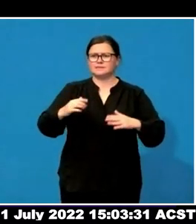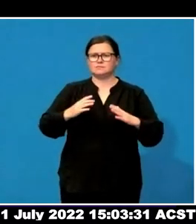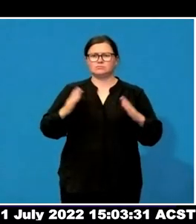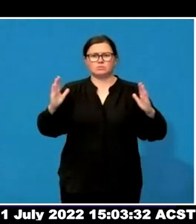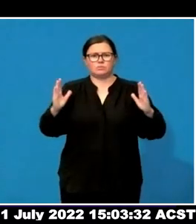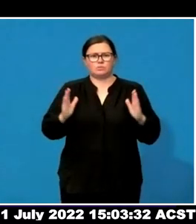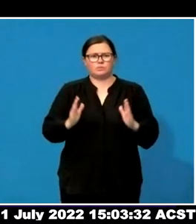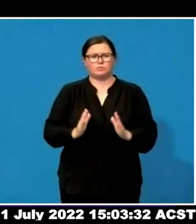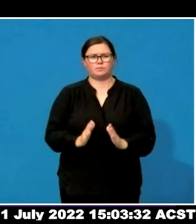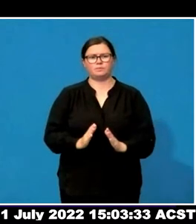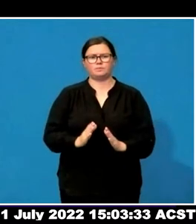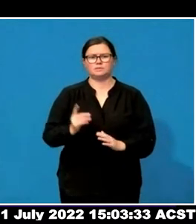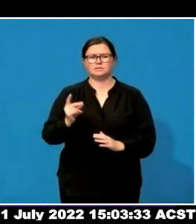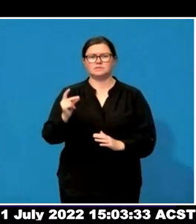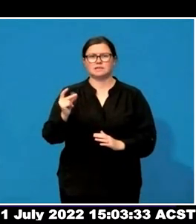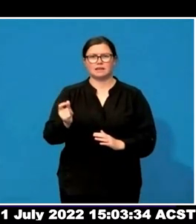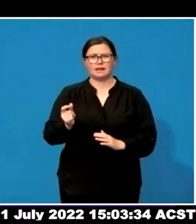But that was obviously a health problem.